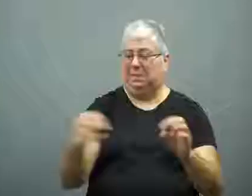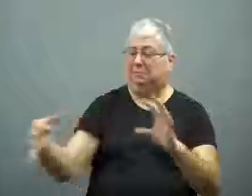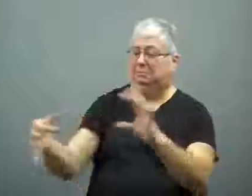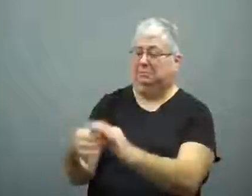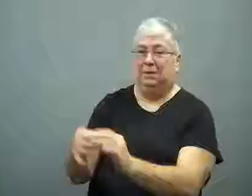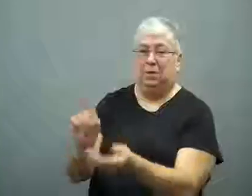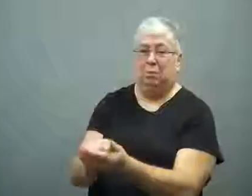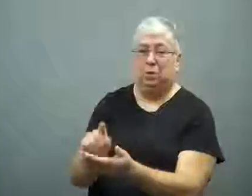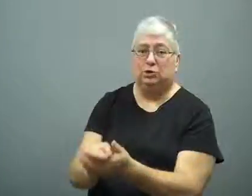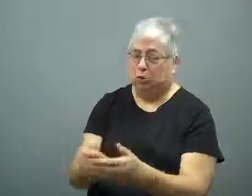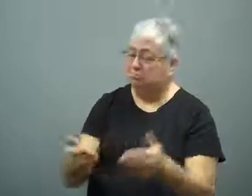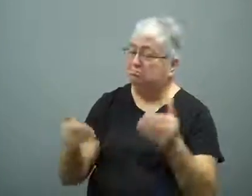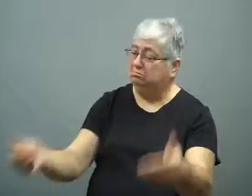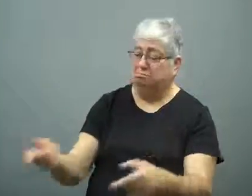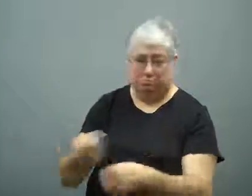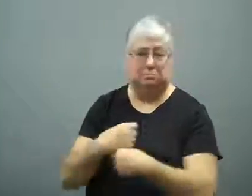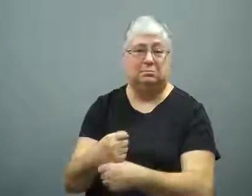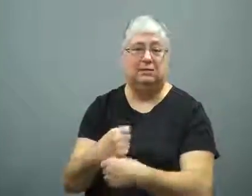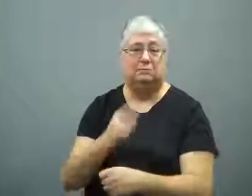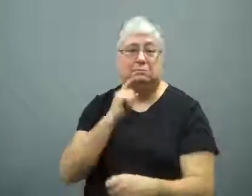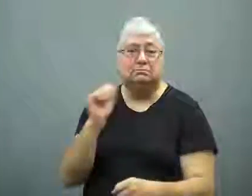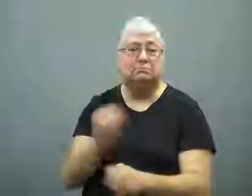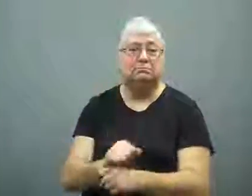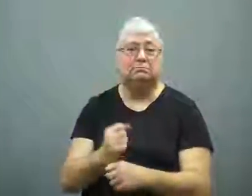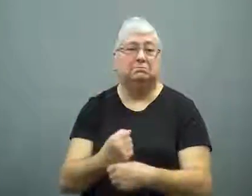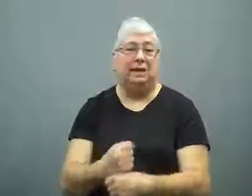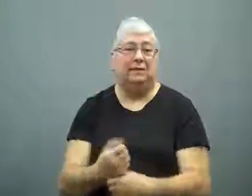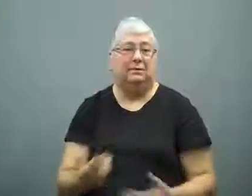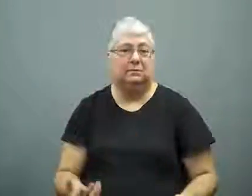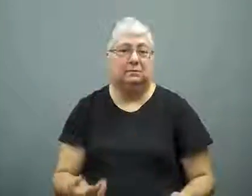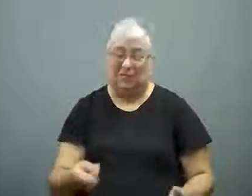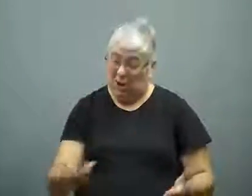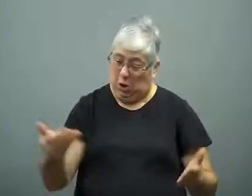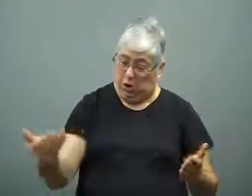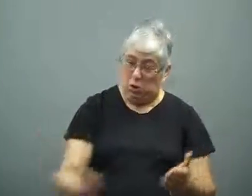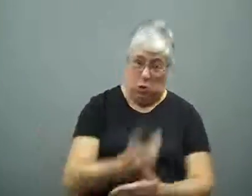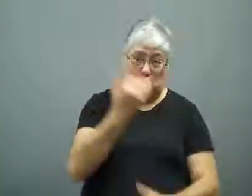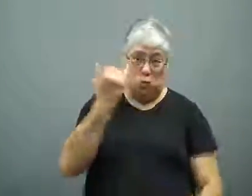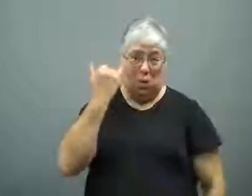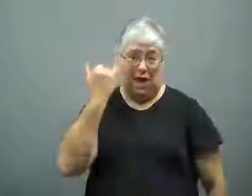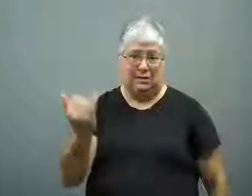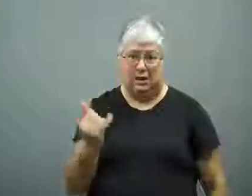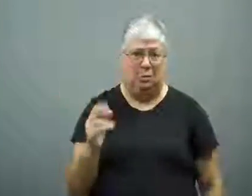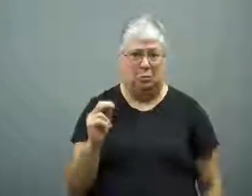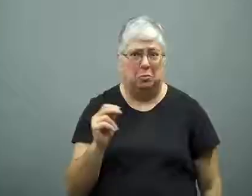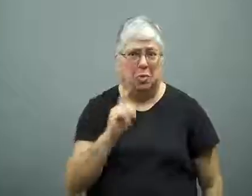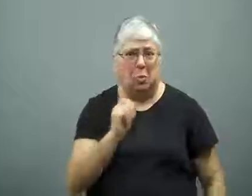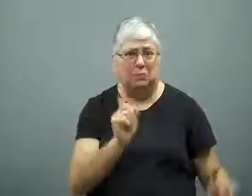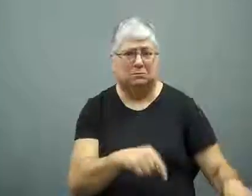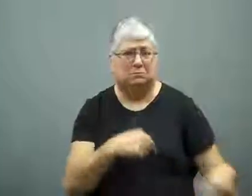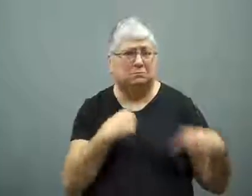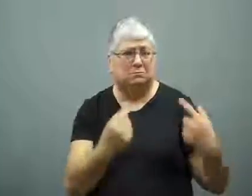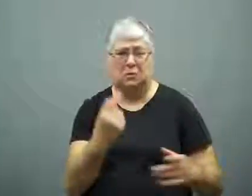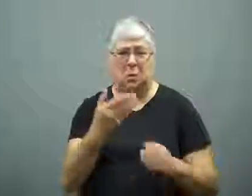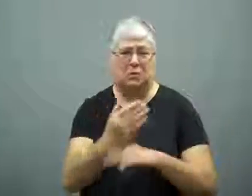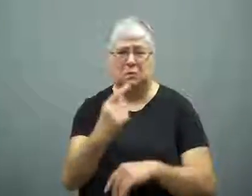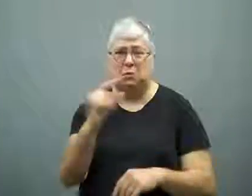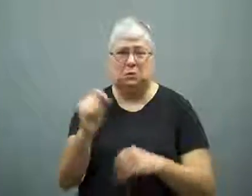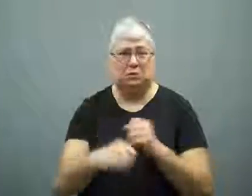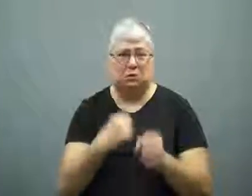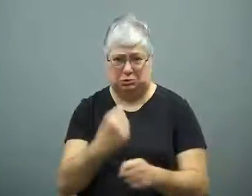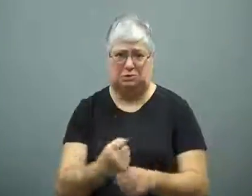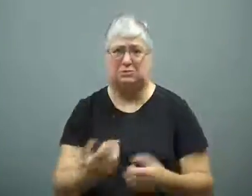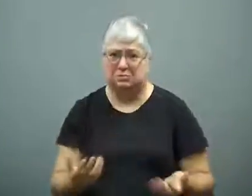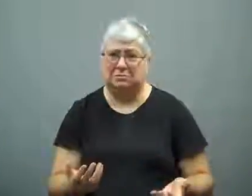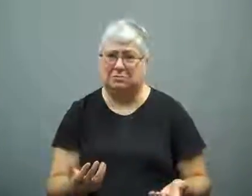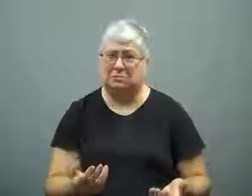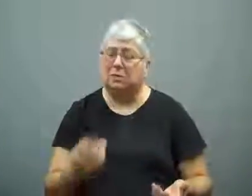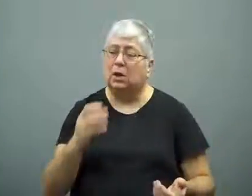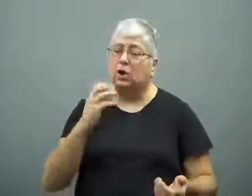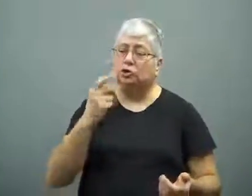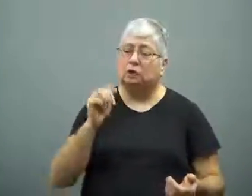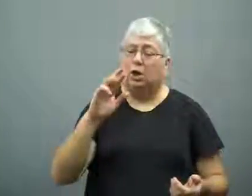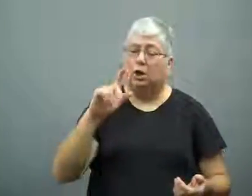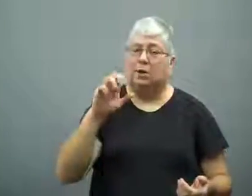A printer is hooked up, and the object in the drawing is printed out and made.